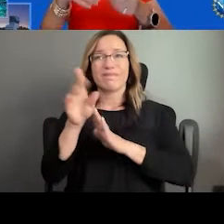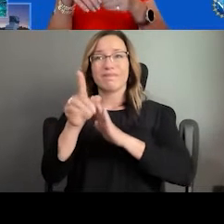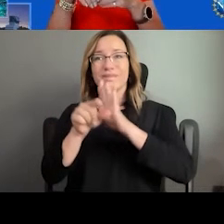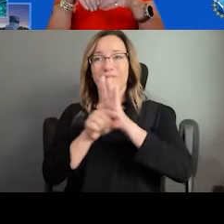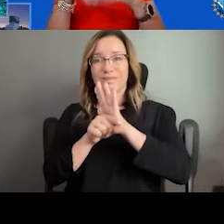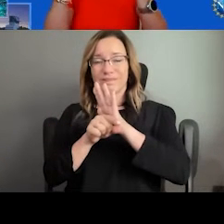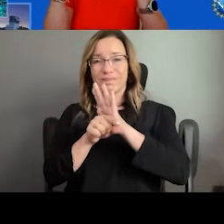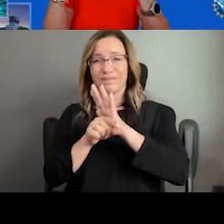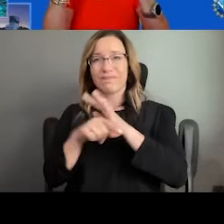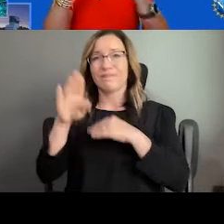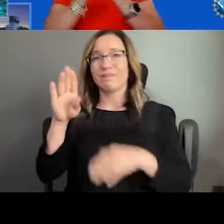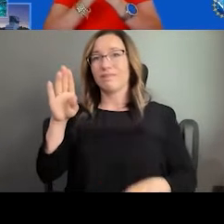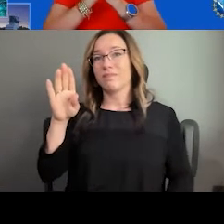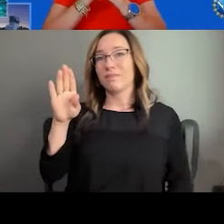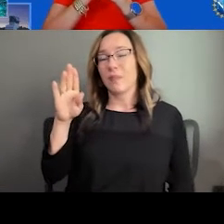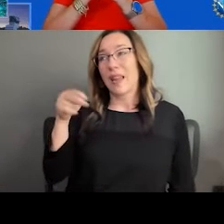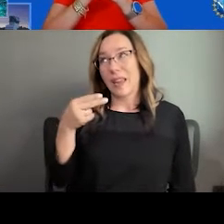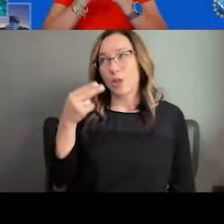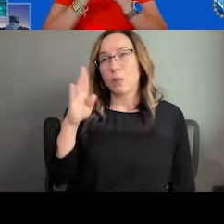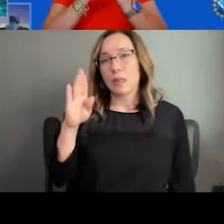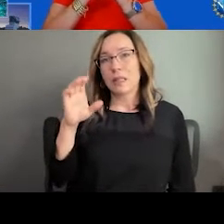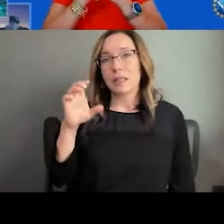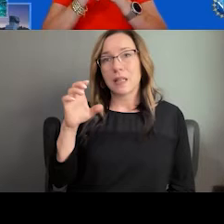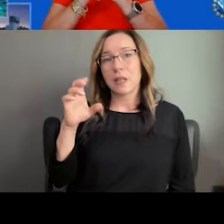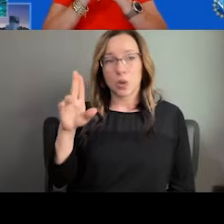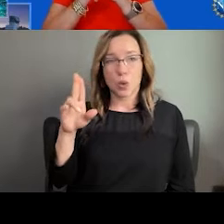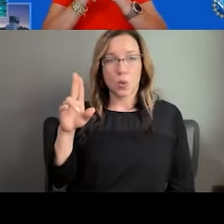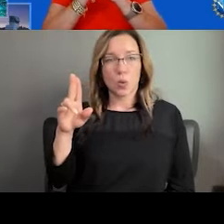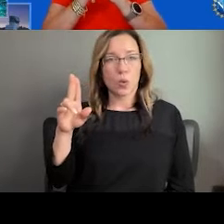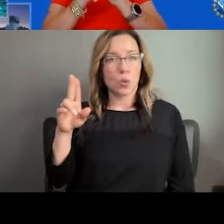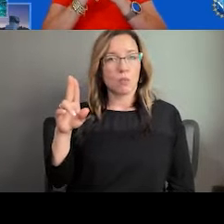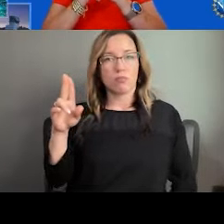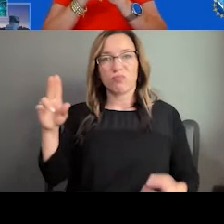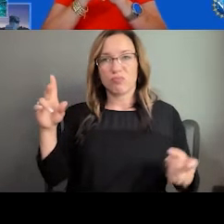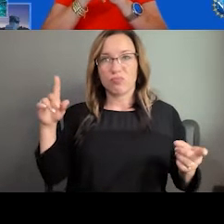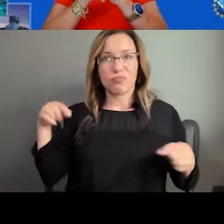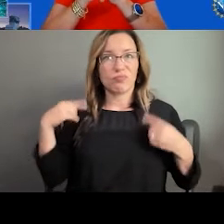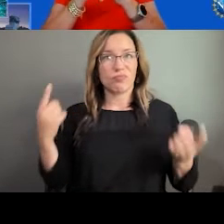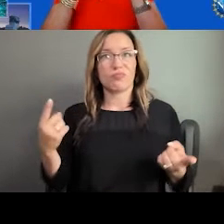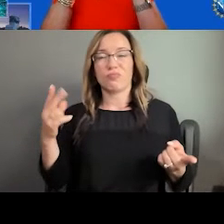HBCU UP. It's been around at NSF for a very long time.